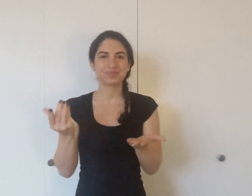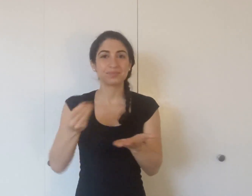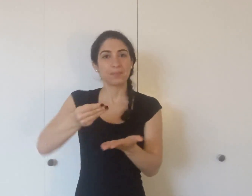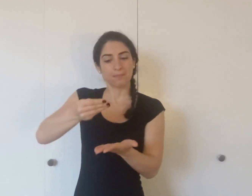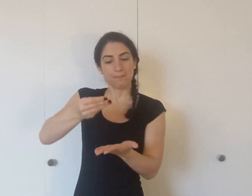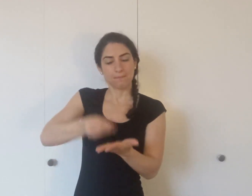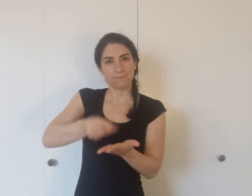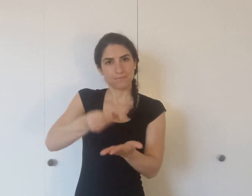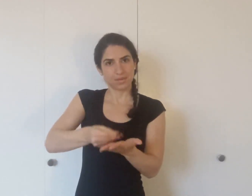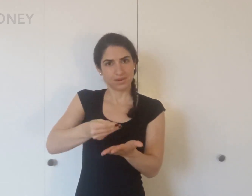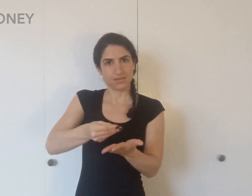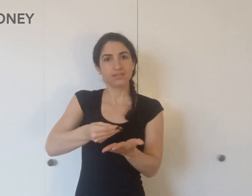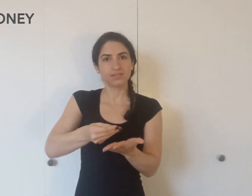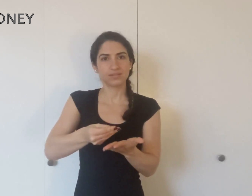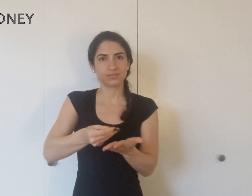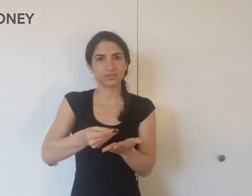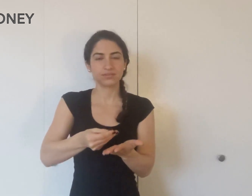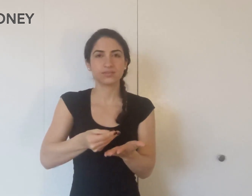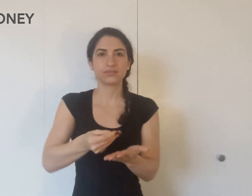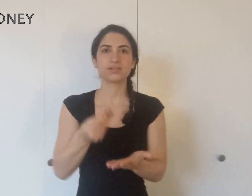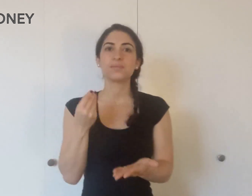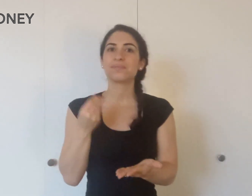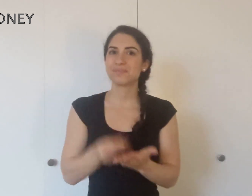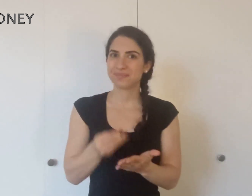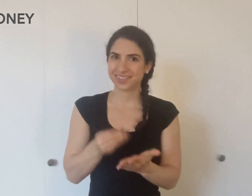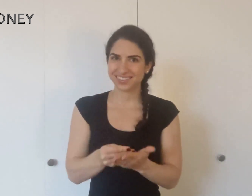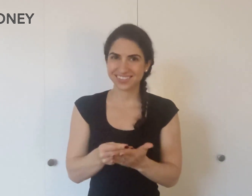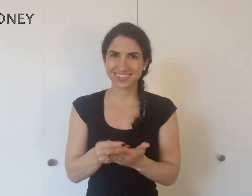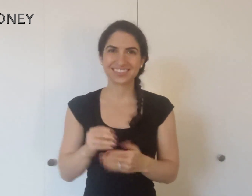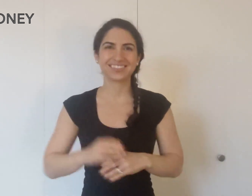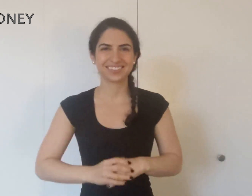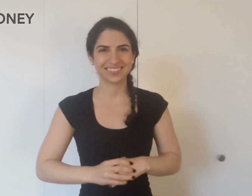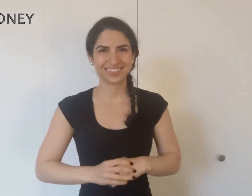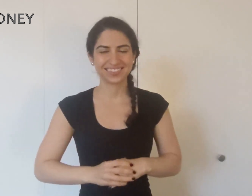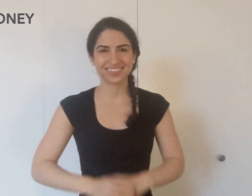is your hand, and you're putting MONEY there.